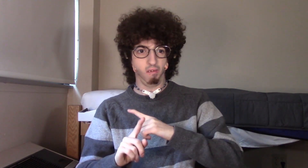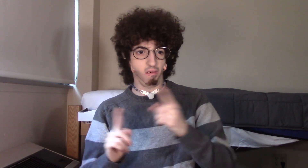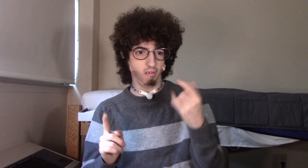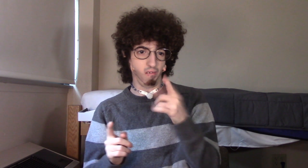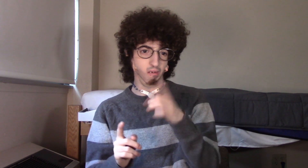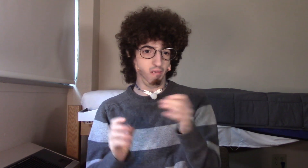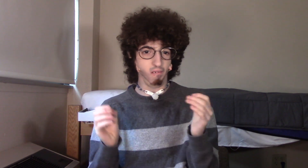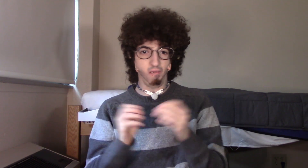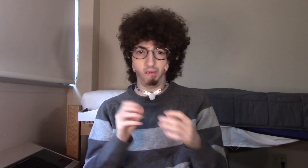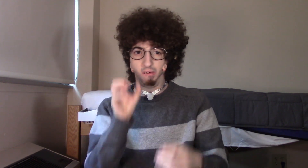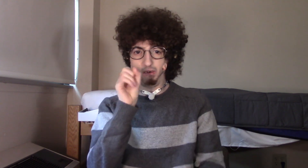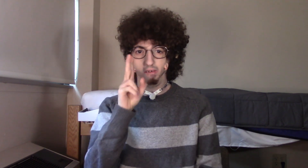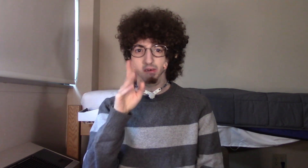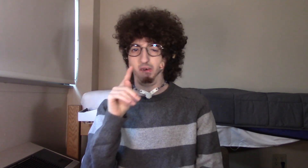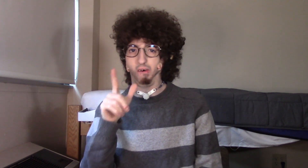But it's going to be more subtle